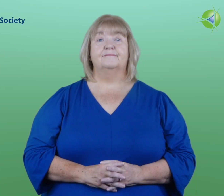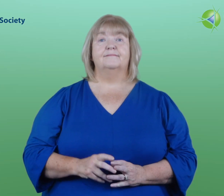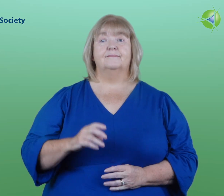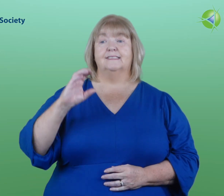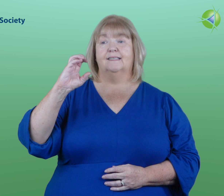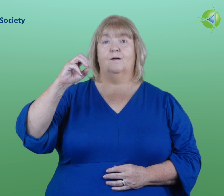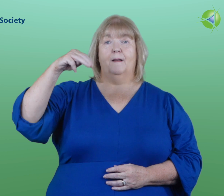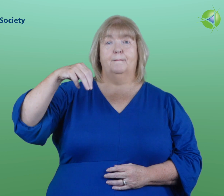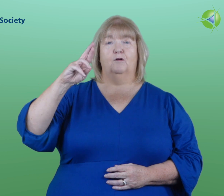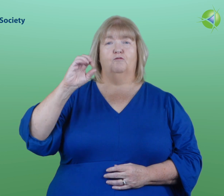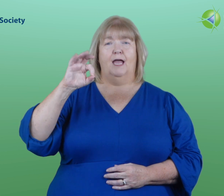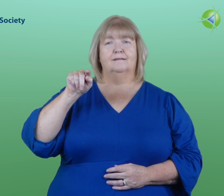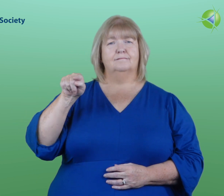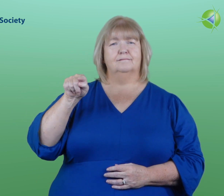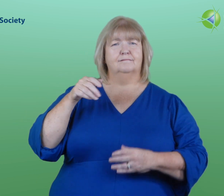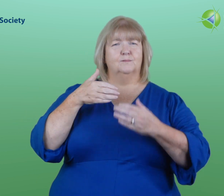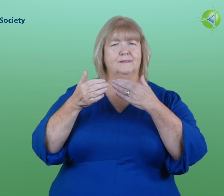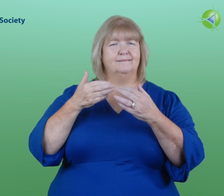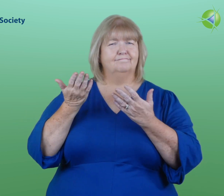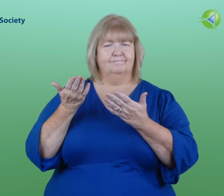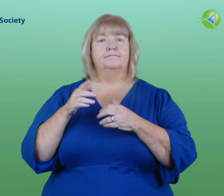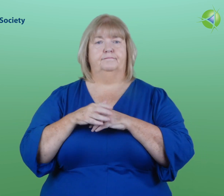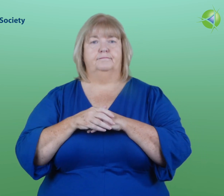What is ComReg